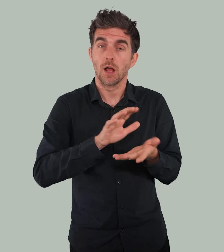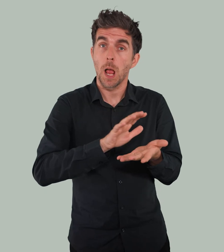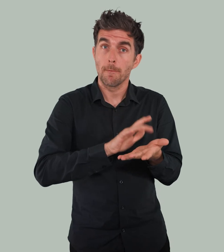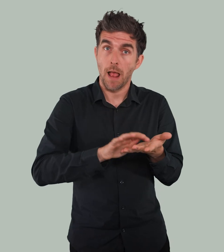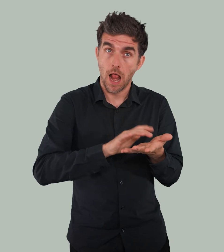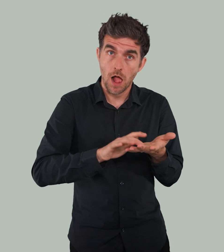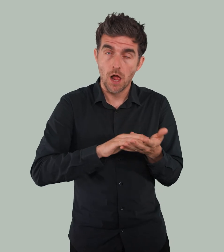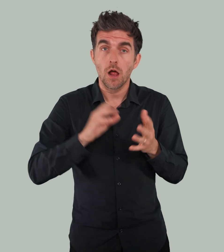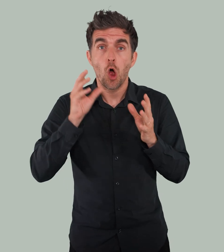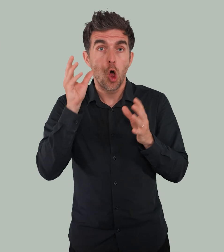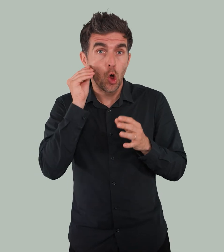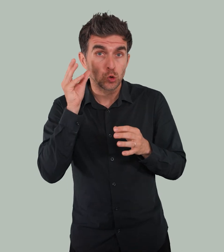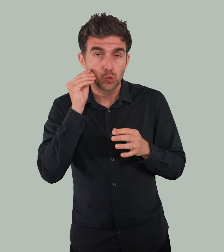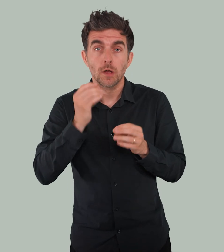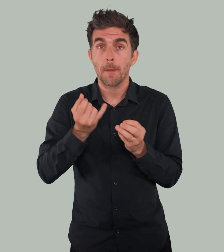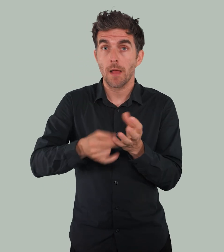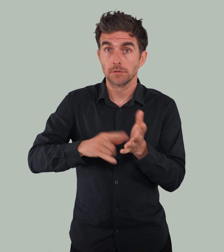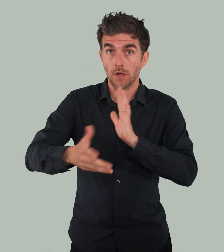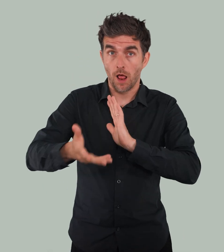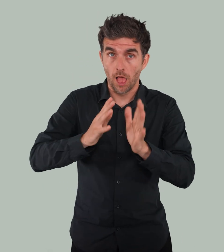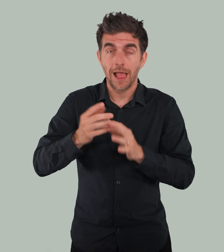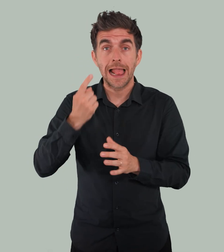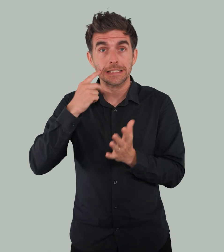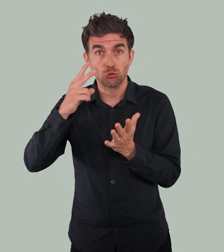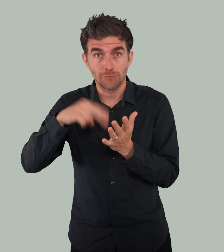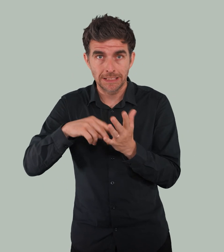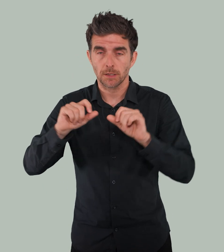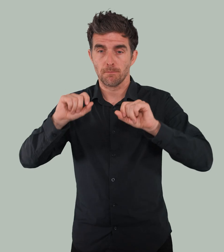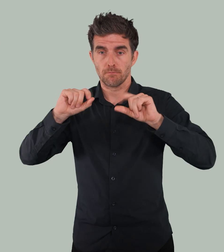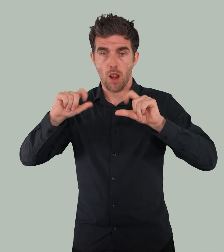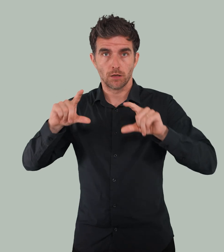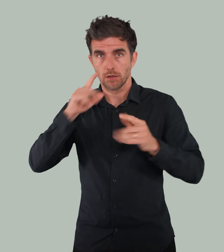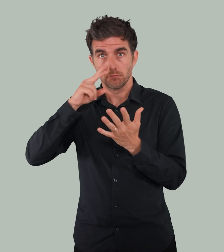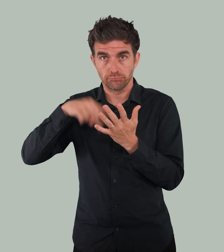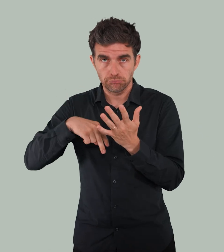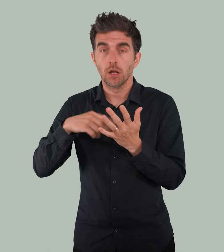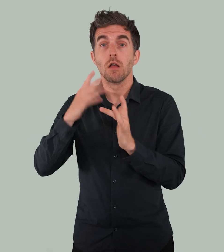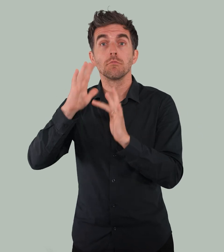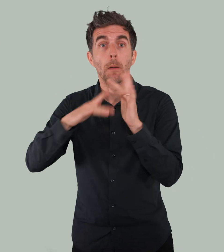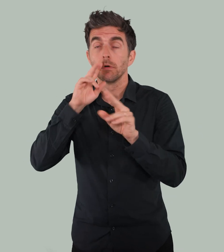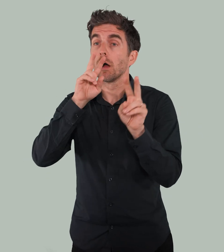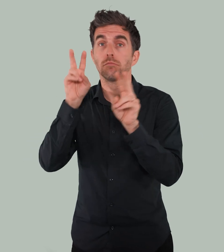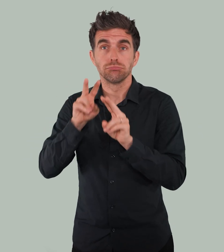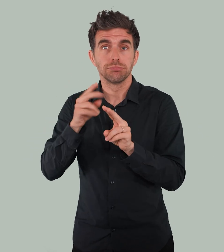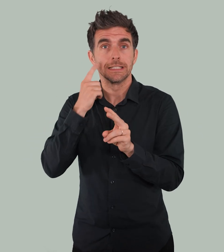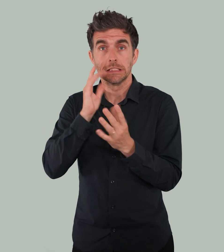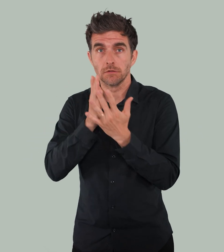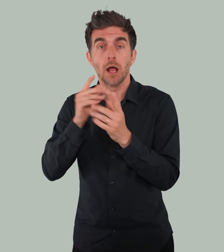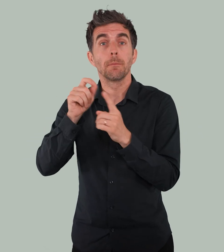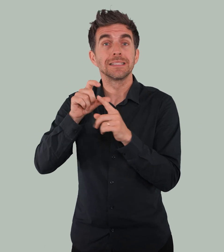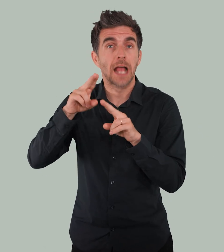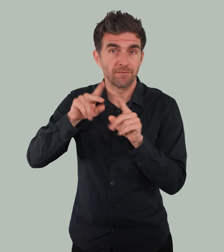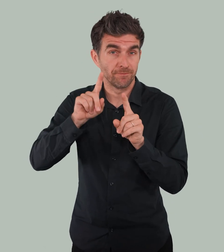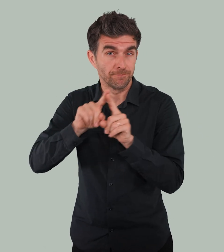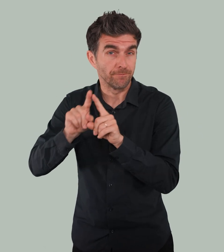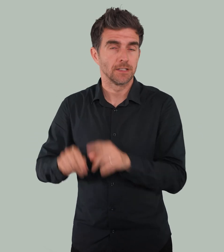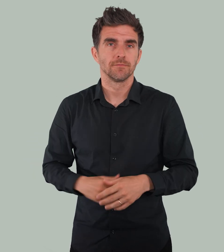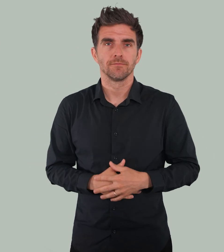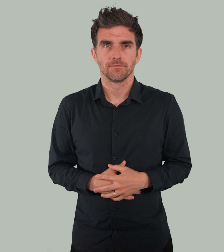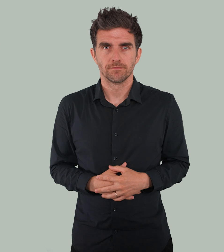braille, audio, British Sign Language, Easy Read, large print and web accessible PDF.